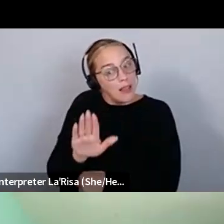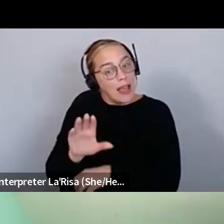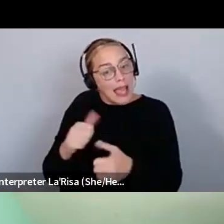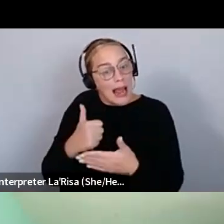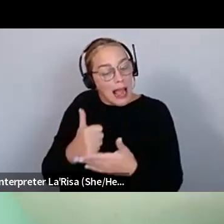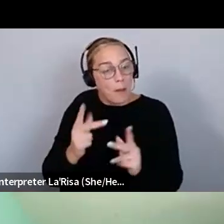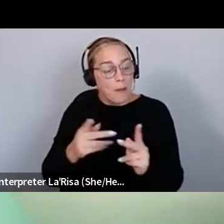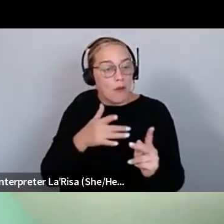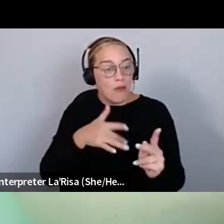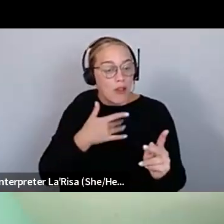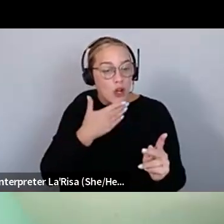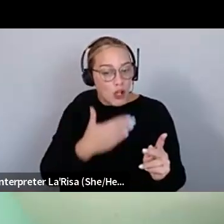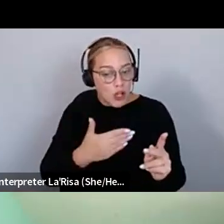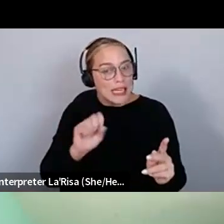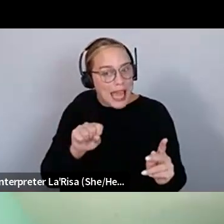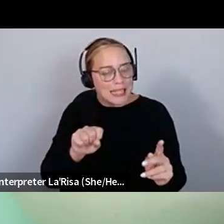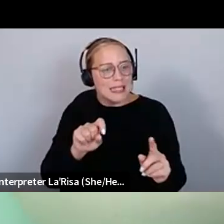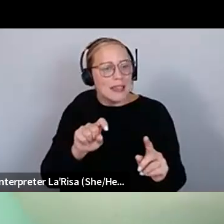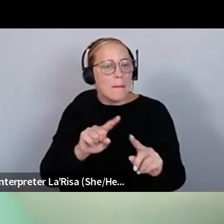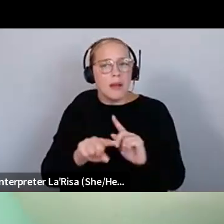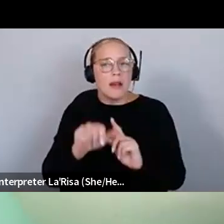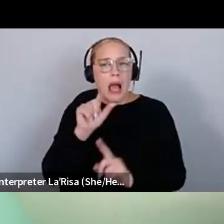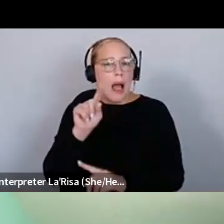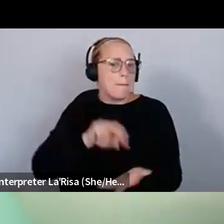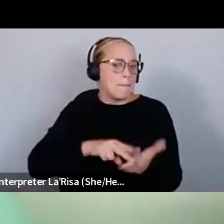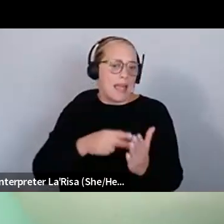service animal task. Service animals can make people feel good. That does